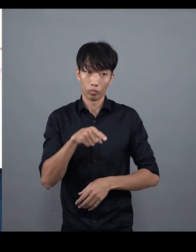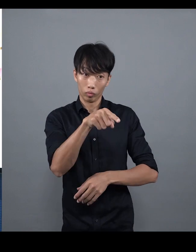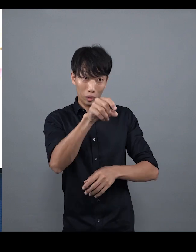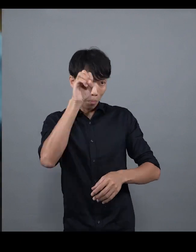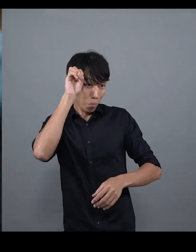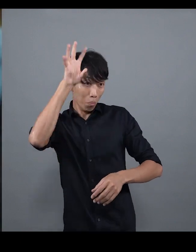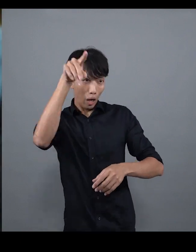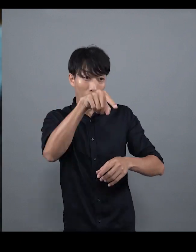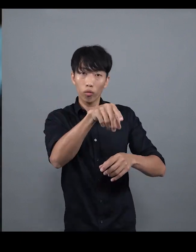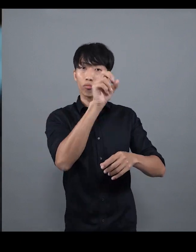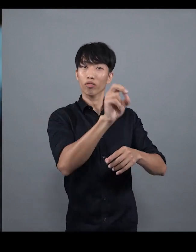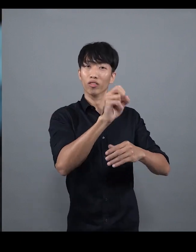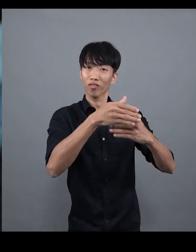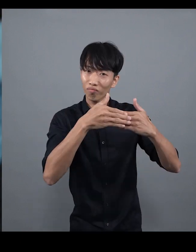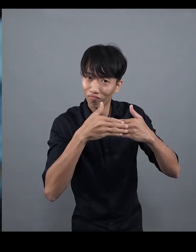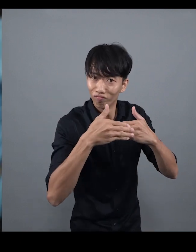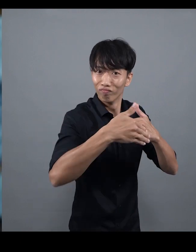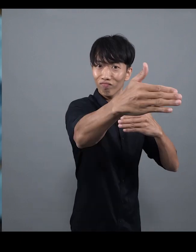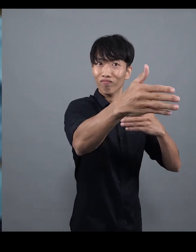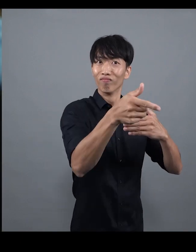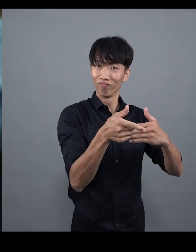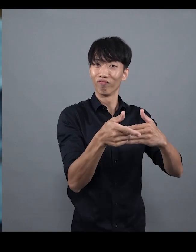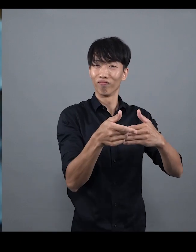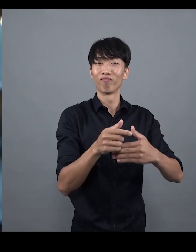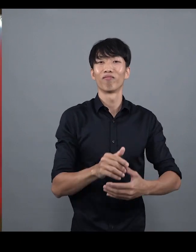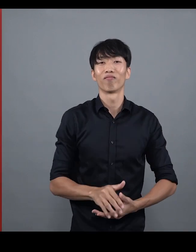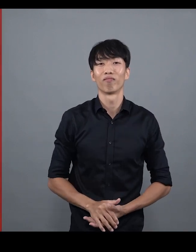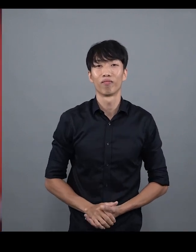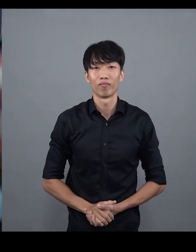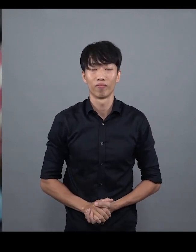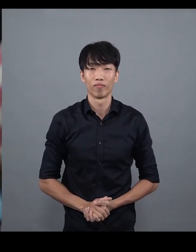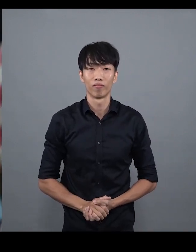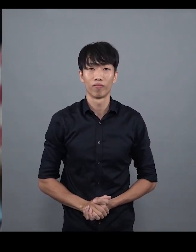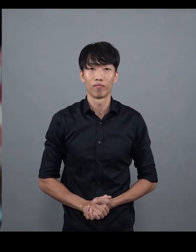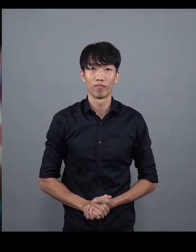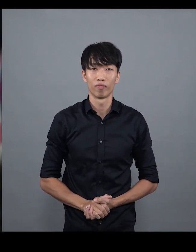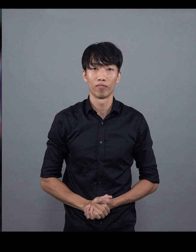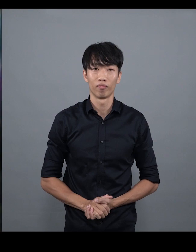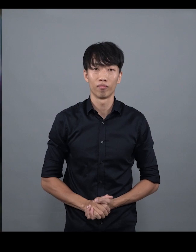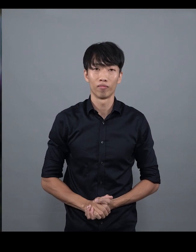I have built on this foundation to press ahead with my creations